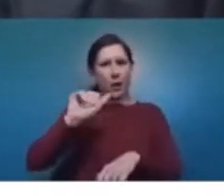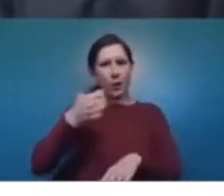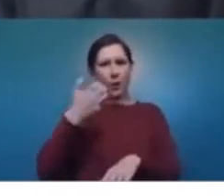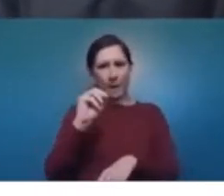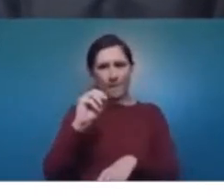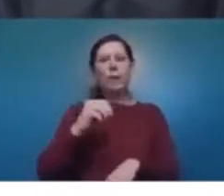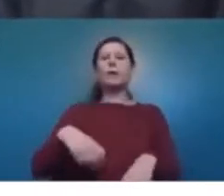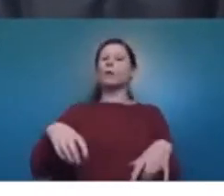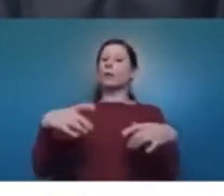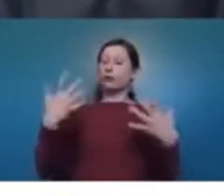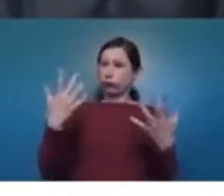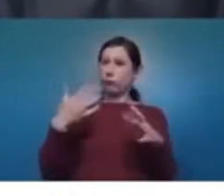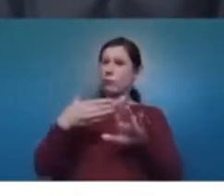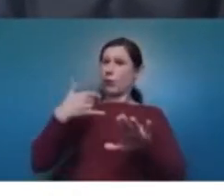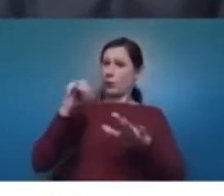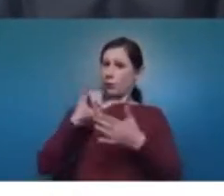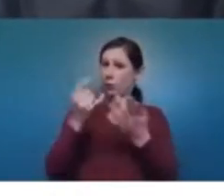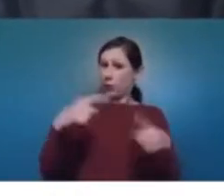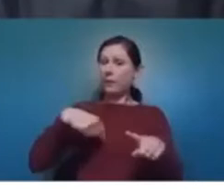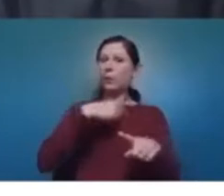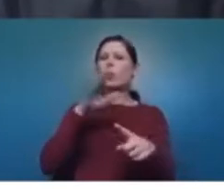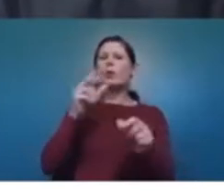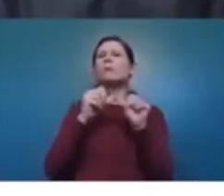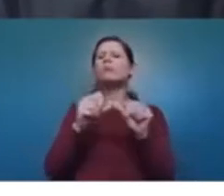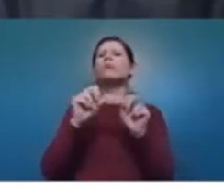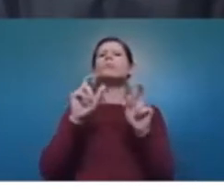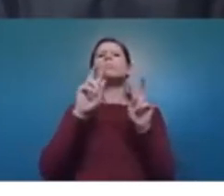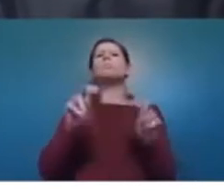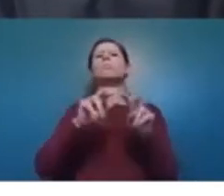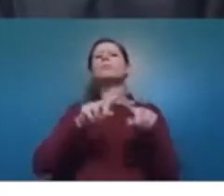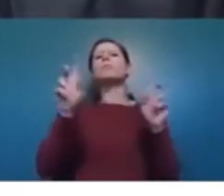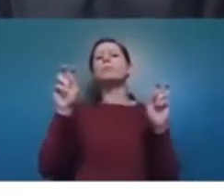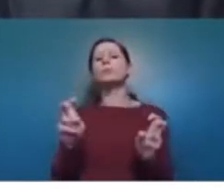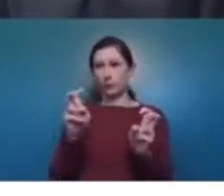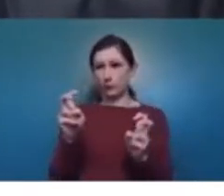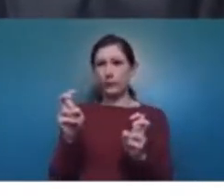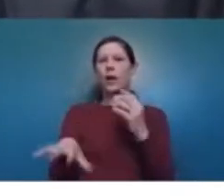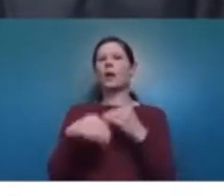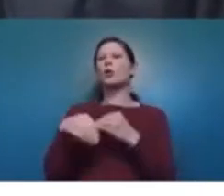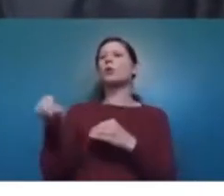in the meantime, we will continue to explore different topics including those suggested by community